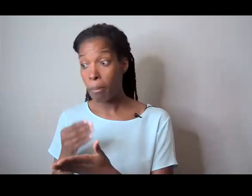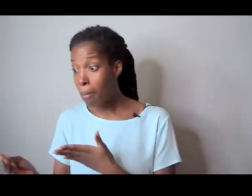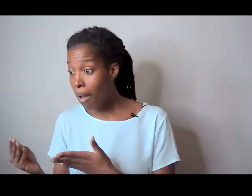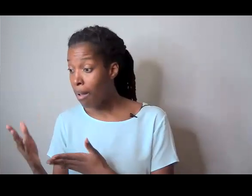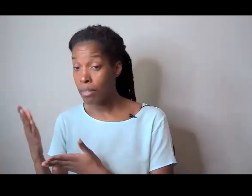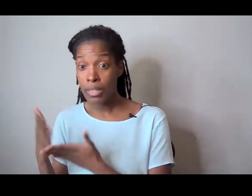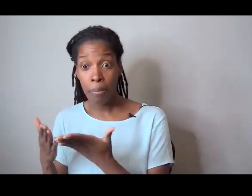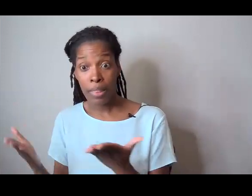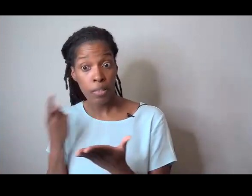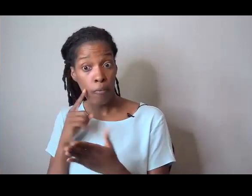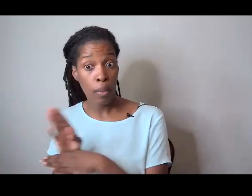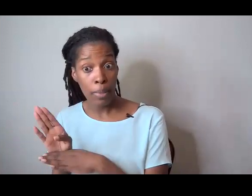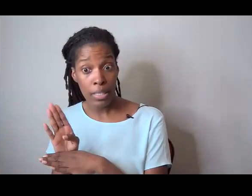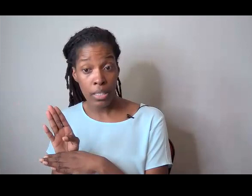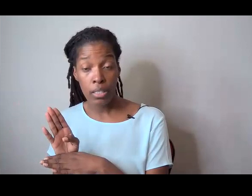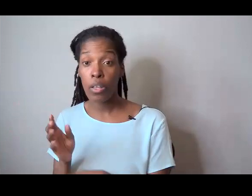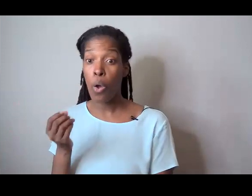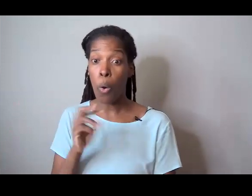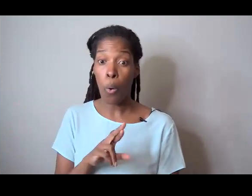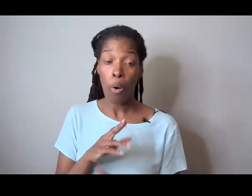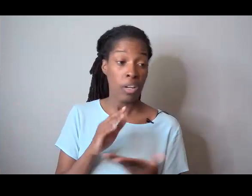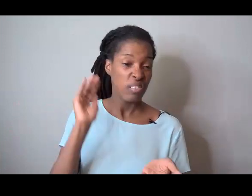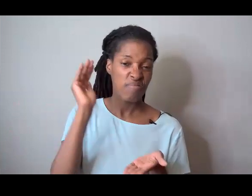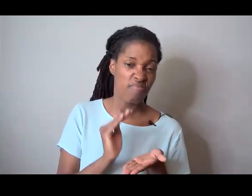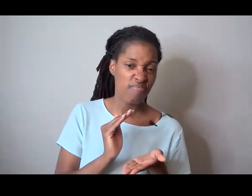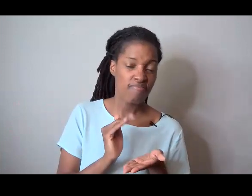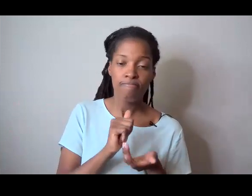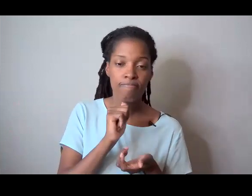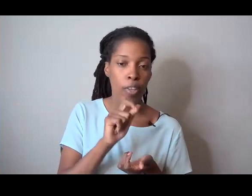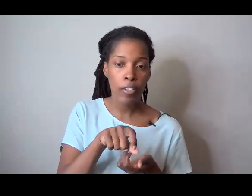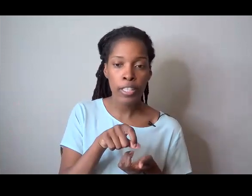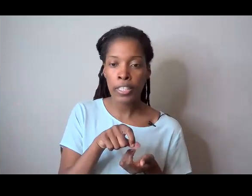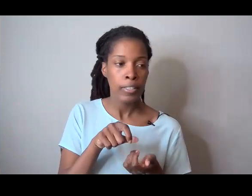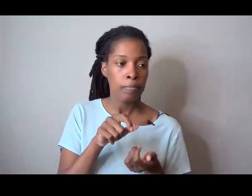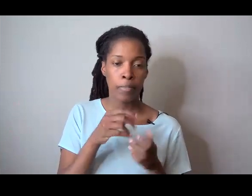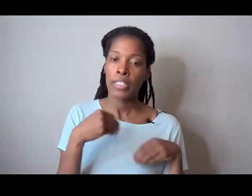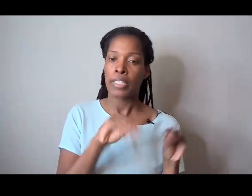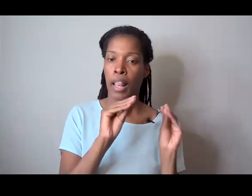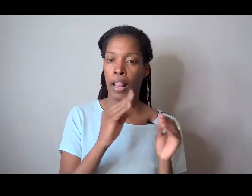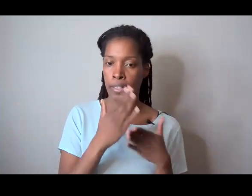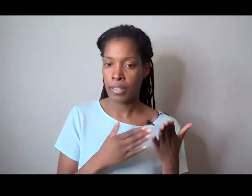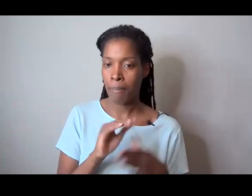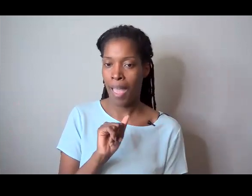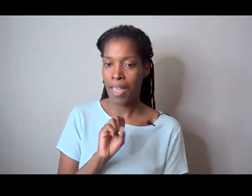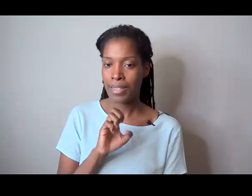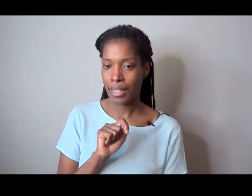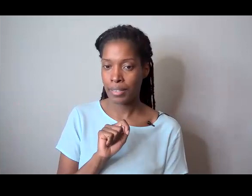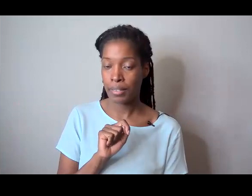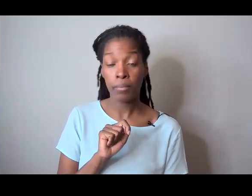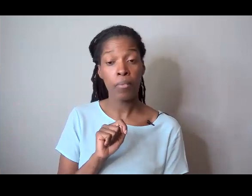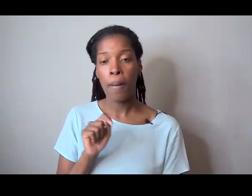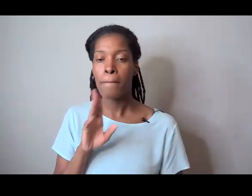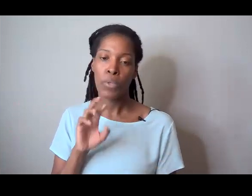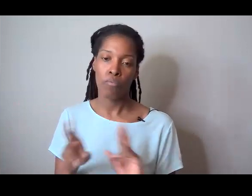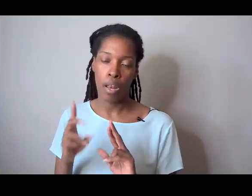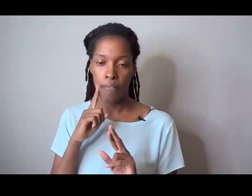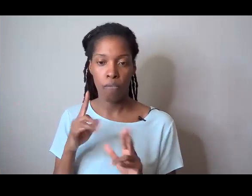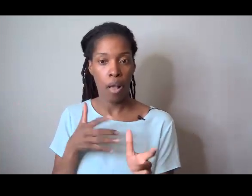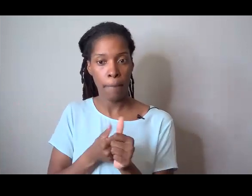or to not have as many and sell business assets. Jut be prepared to give an updated list to social security as things change.